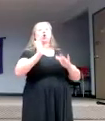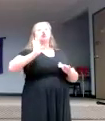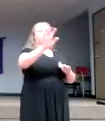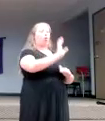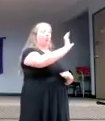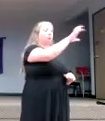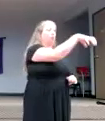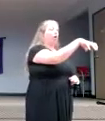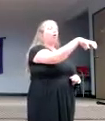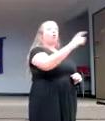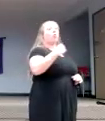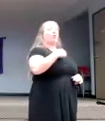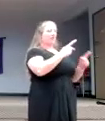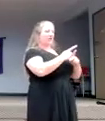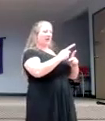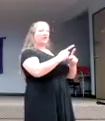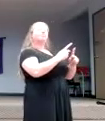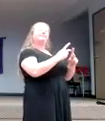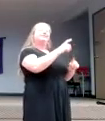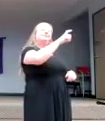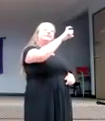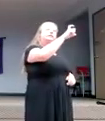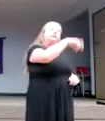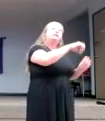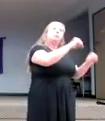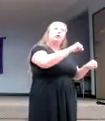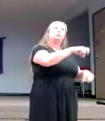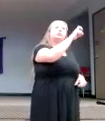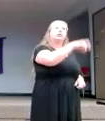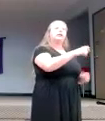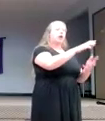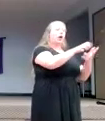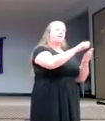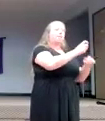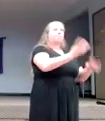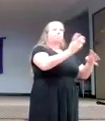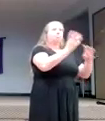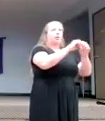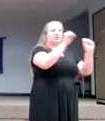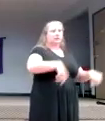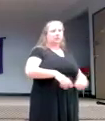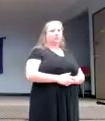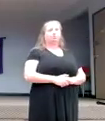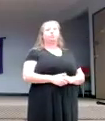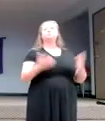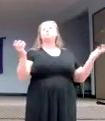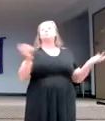by the design team as very likely needing a grinder pump system. What it is a wastewater